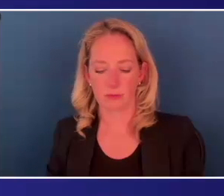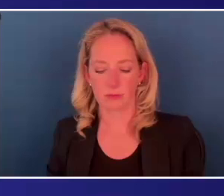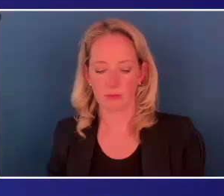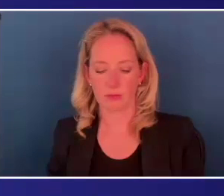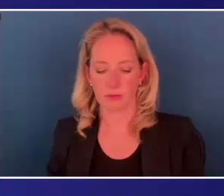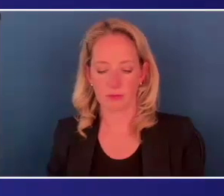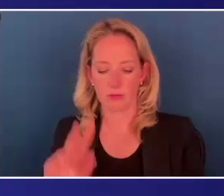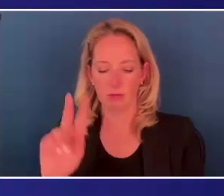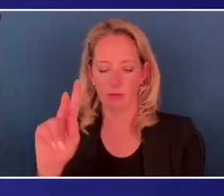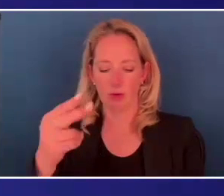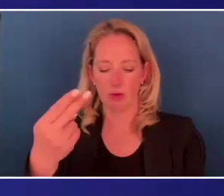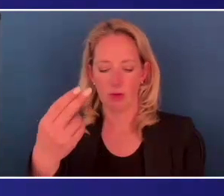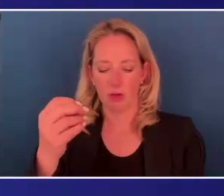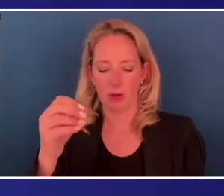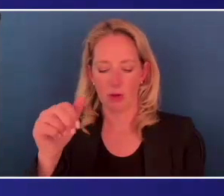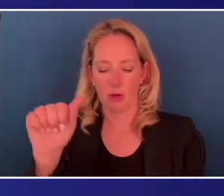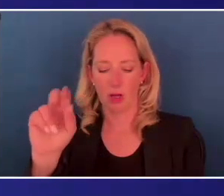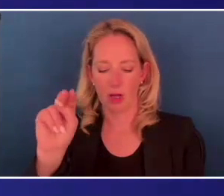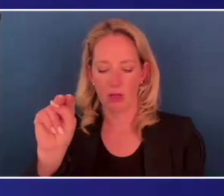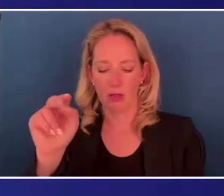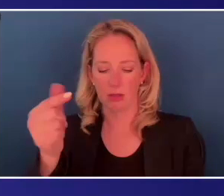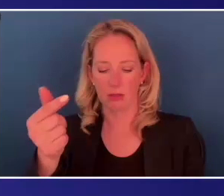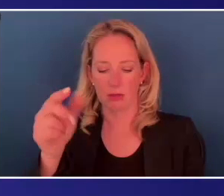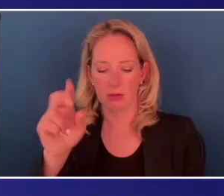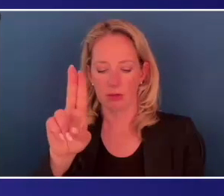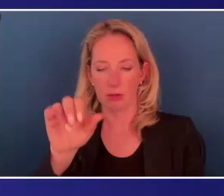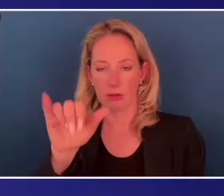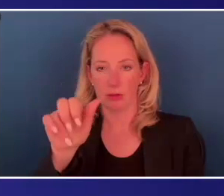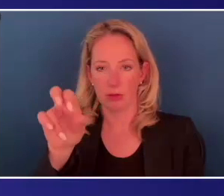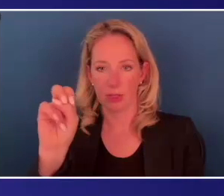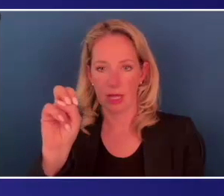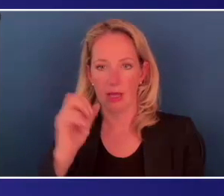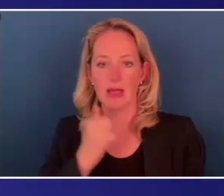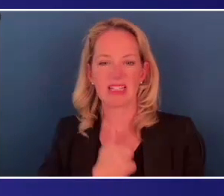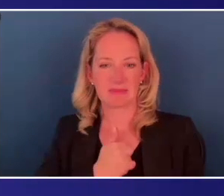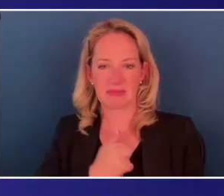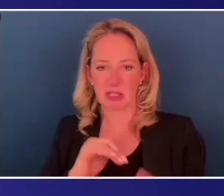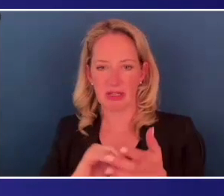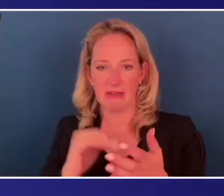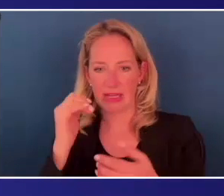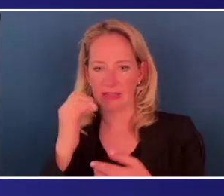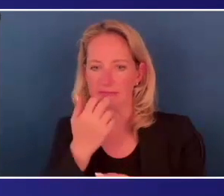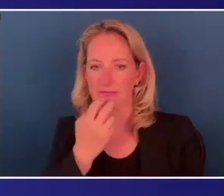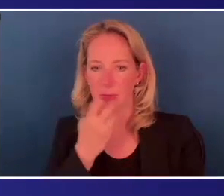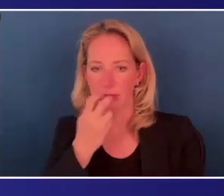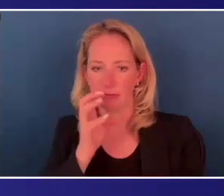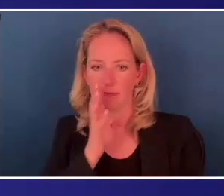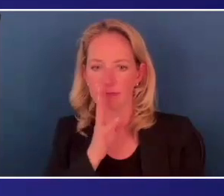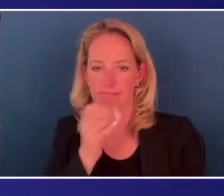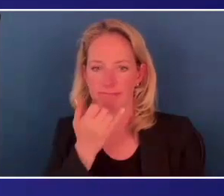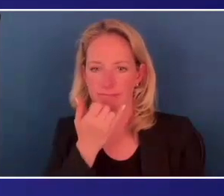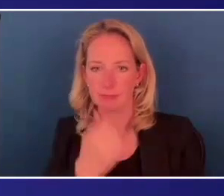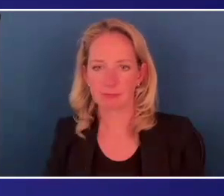Cohen. Forgive me if I've mispronounced that.